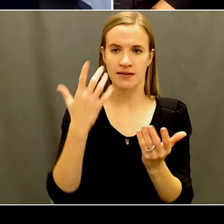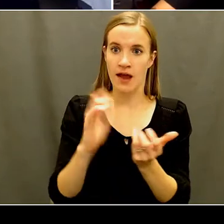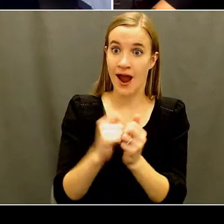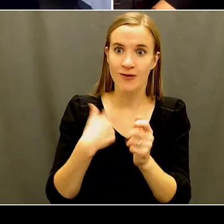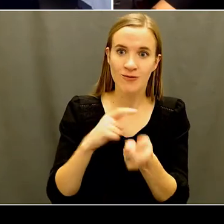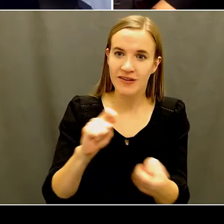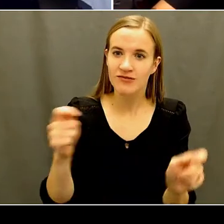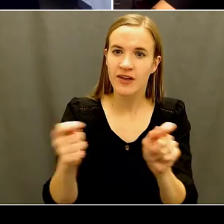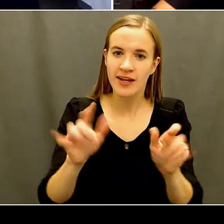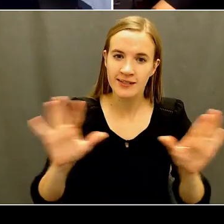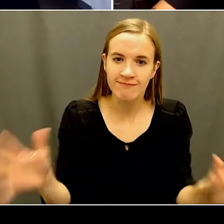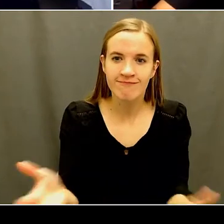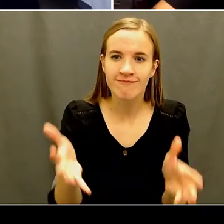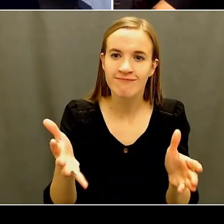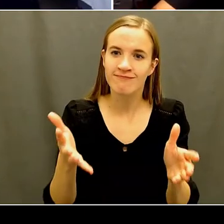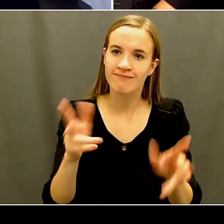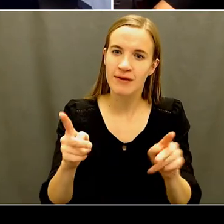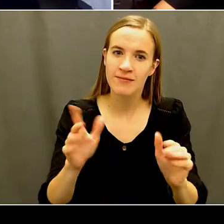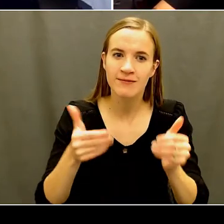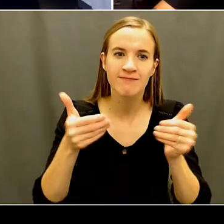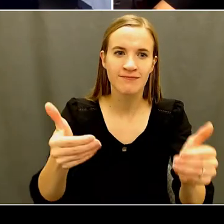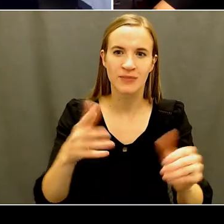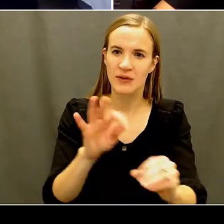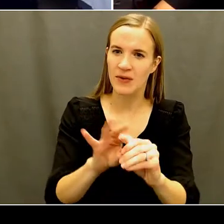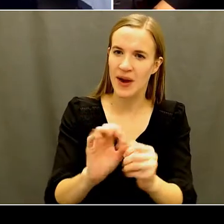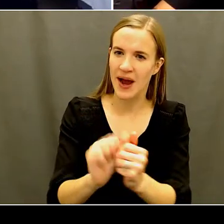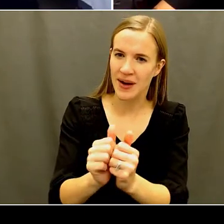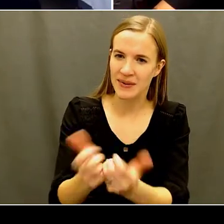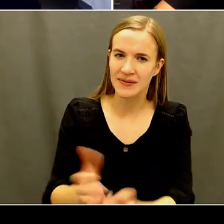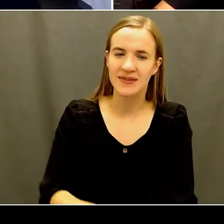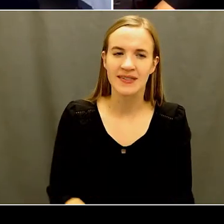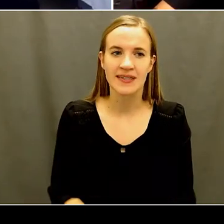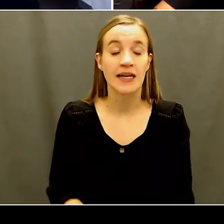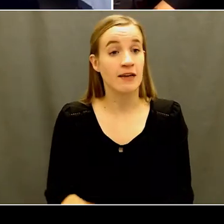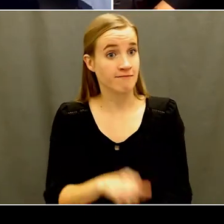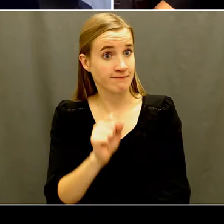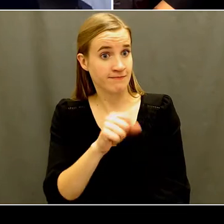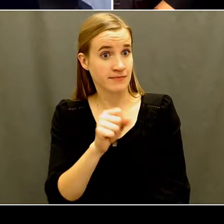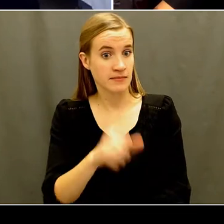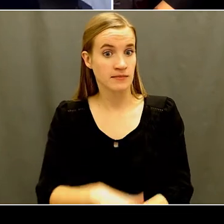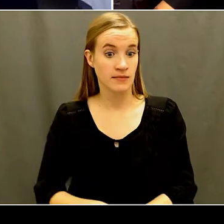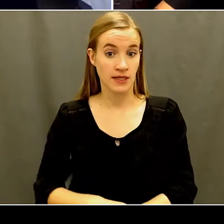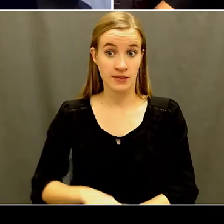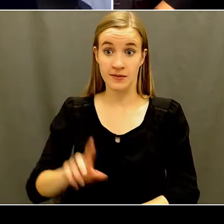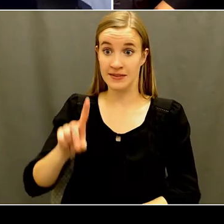an eight and a half percent increase over the 2014 midterm elections. It's